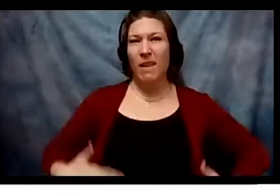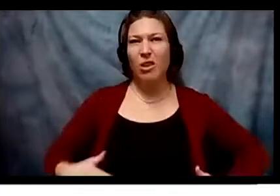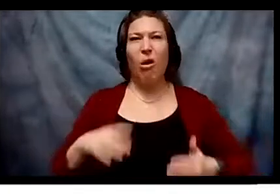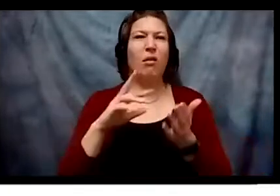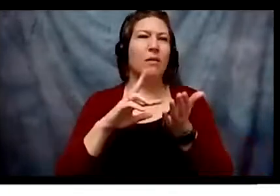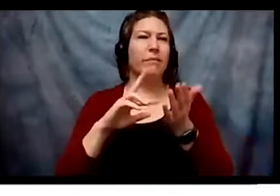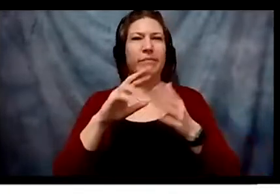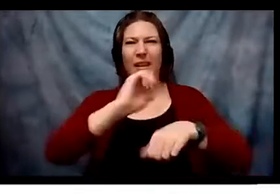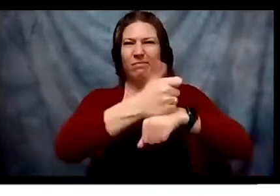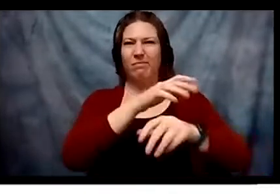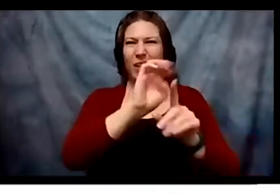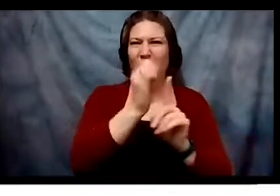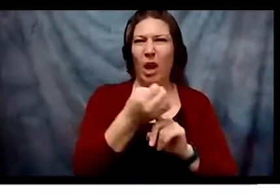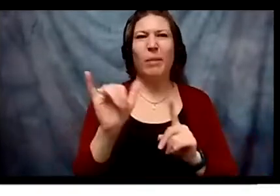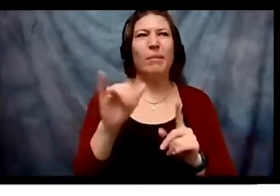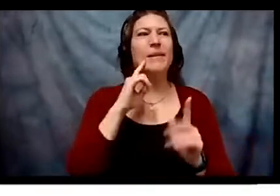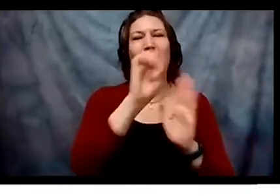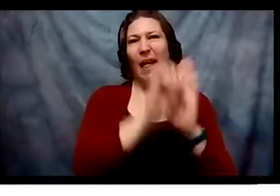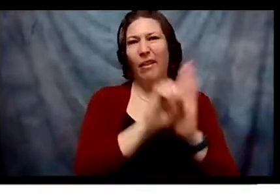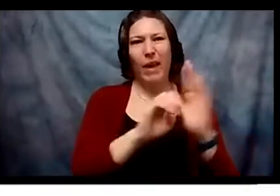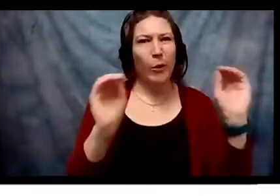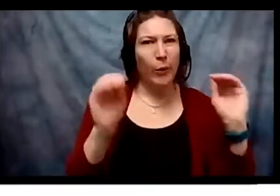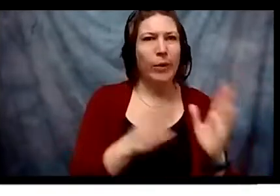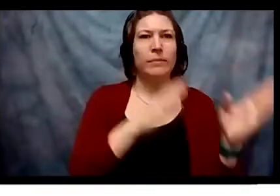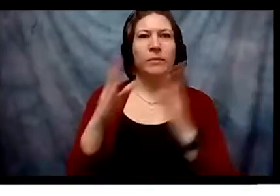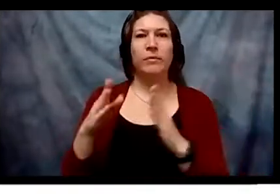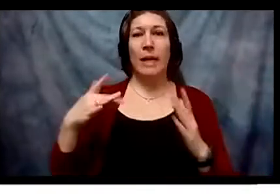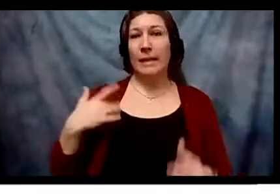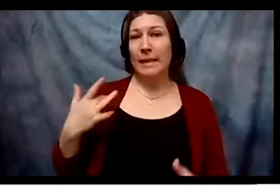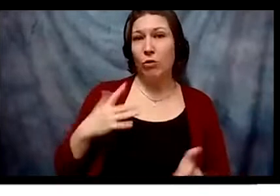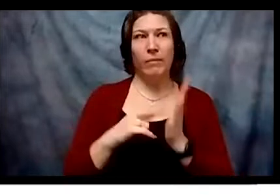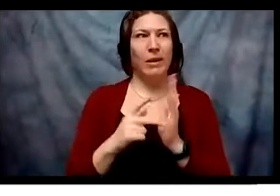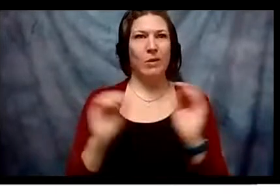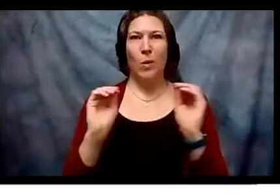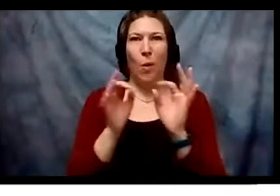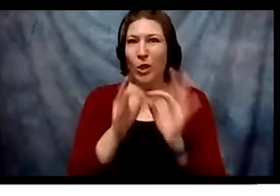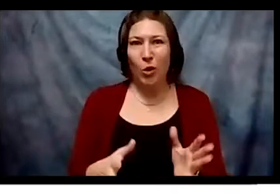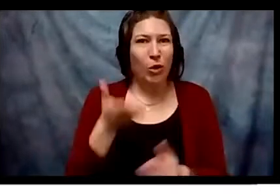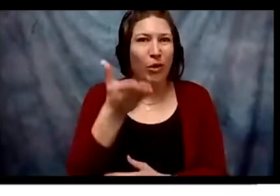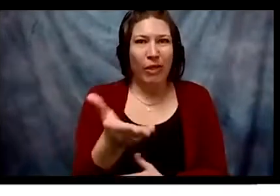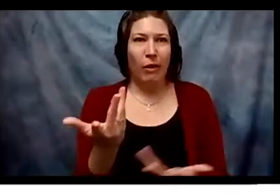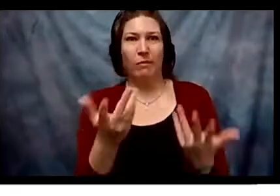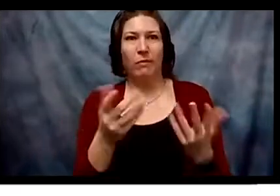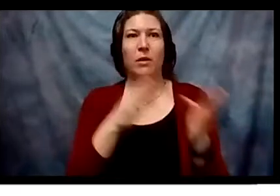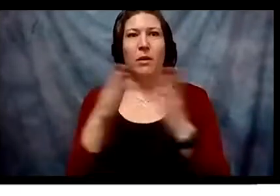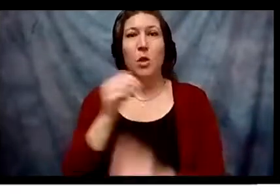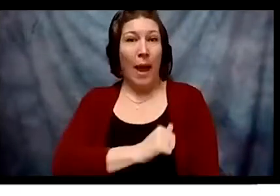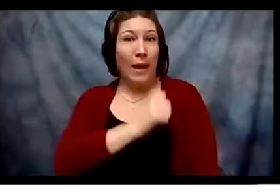sensory, like the lack of ASL interpretation. Attitudinal, such as when